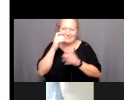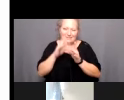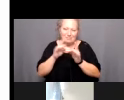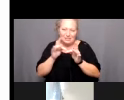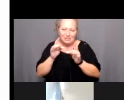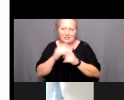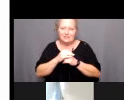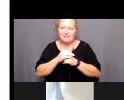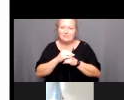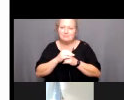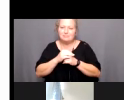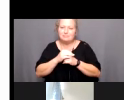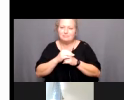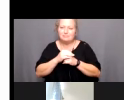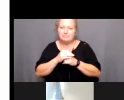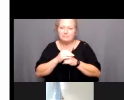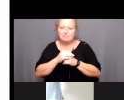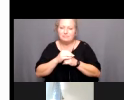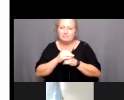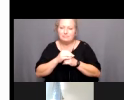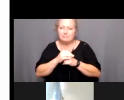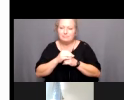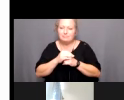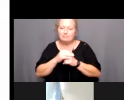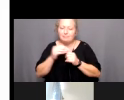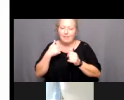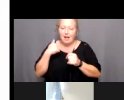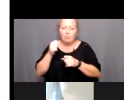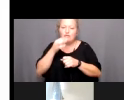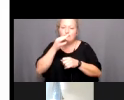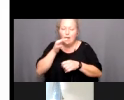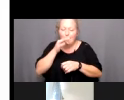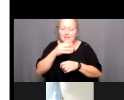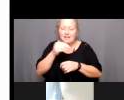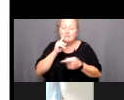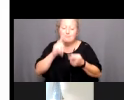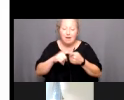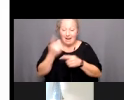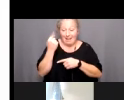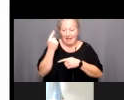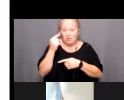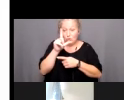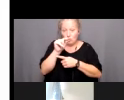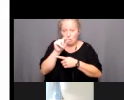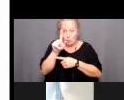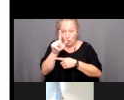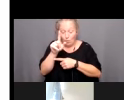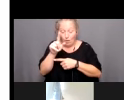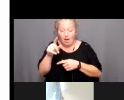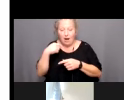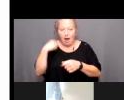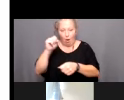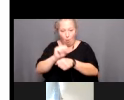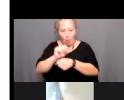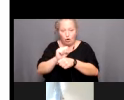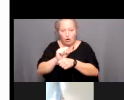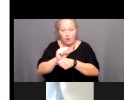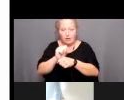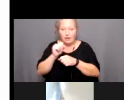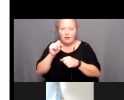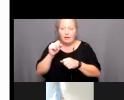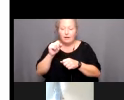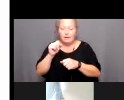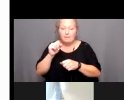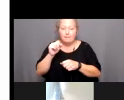tomatoes and last year in 2021 I was working and harvesting tomatoes and we